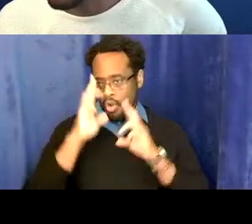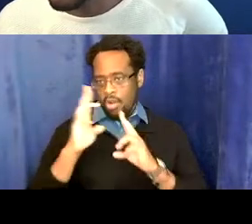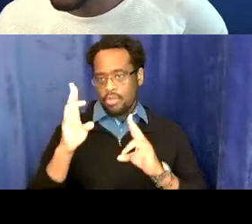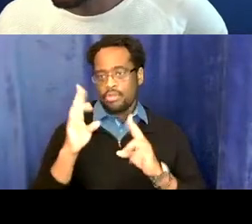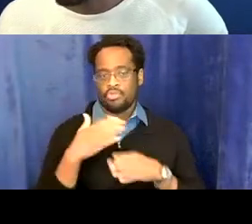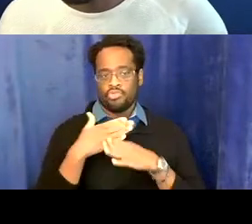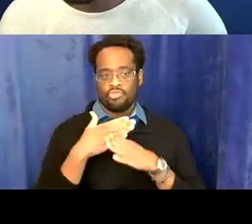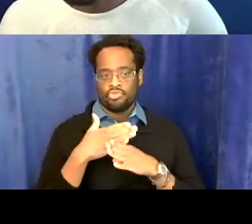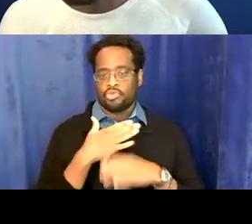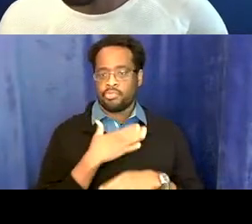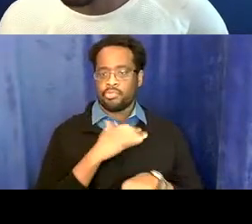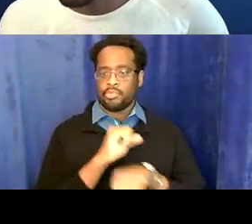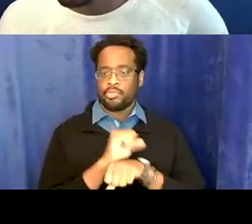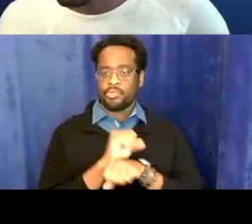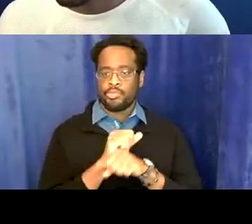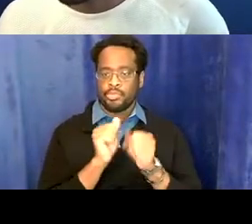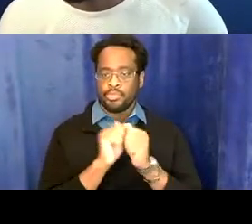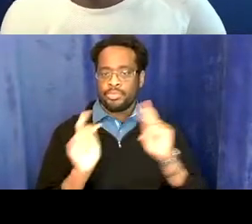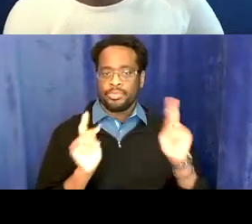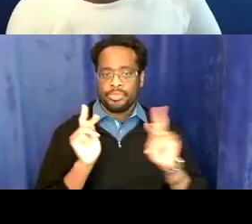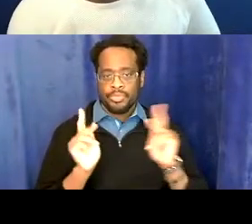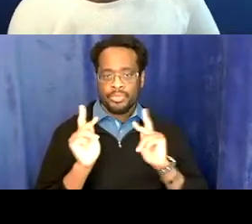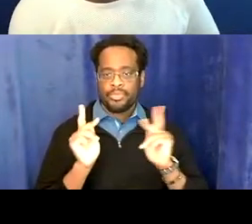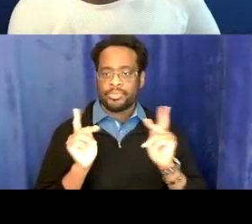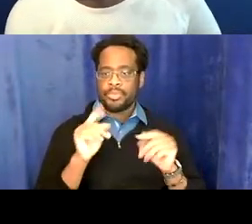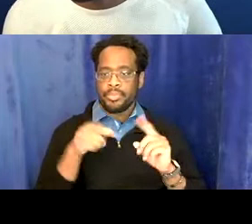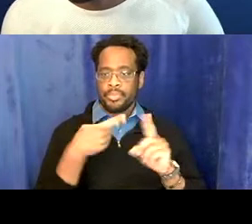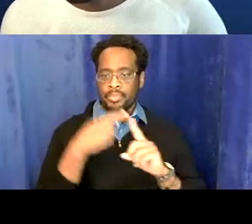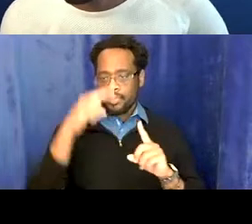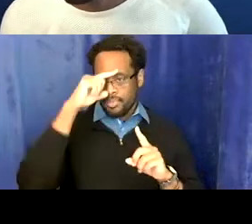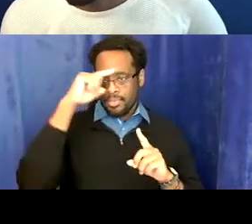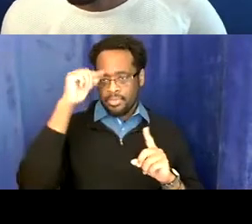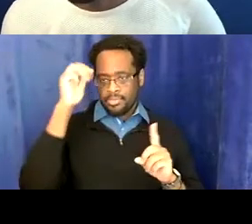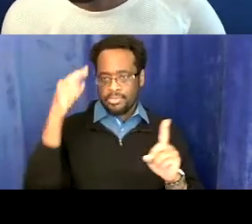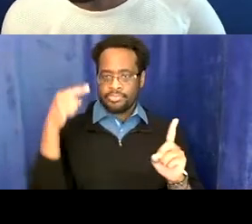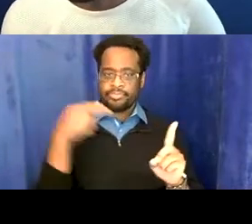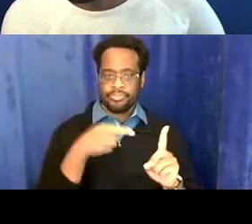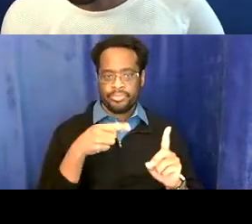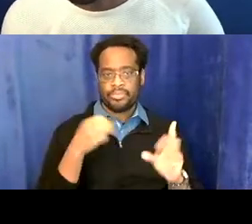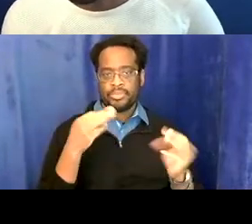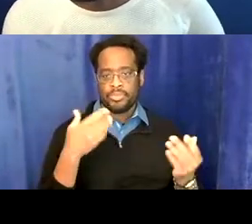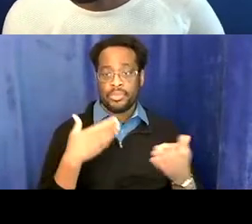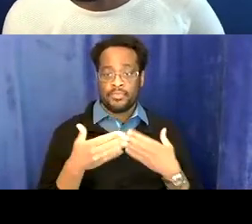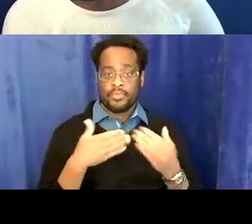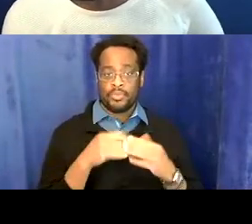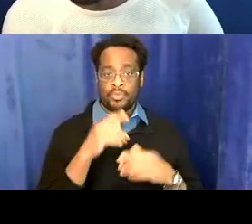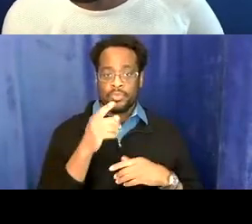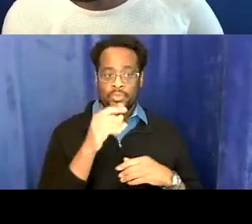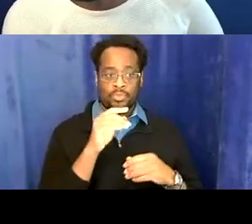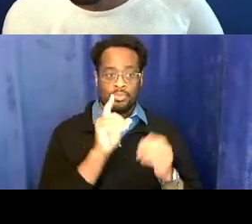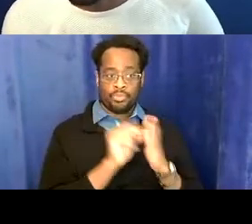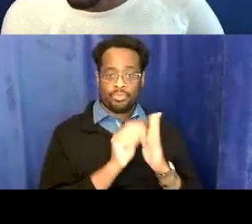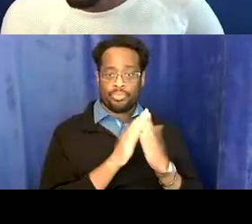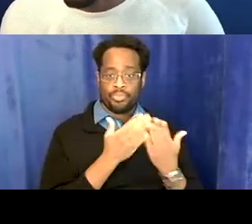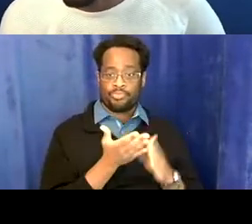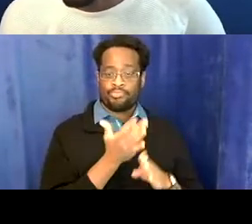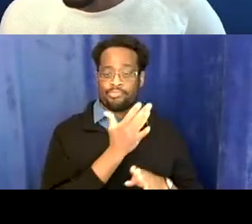um feel honored to share my work with all the viewers here today about Black ASL um